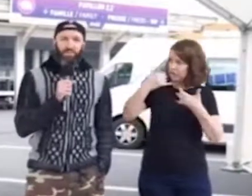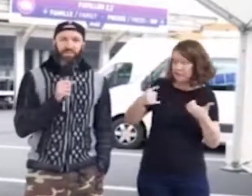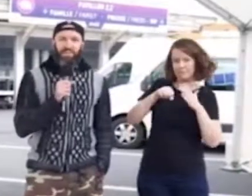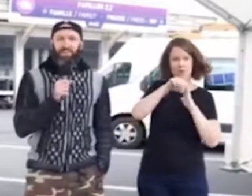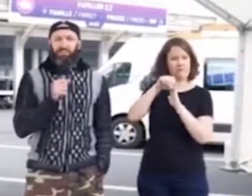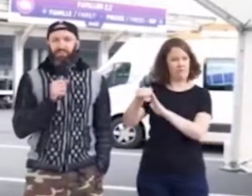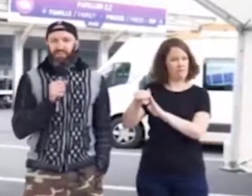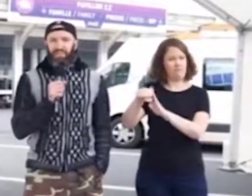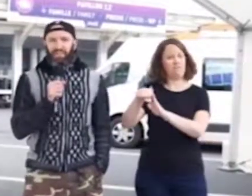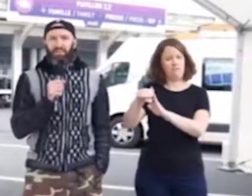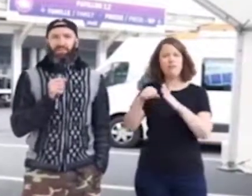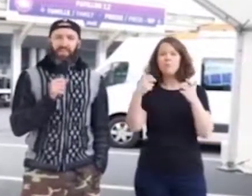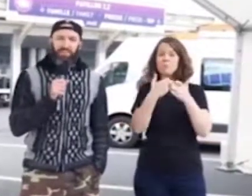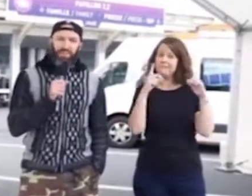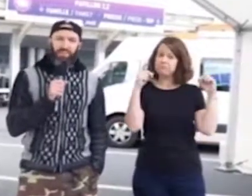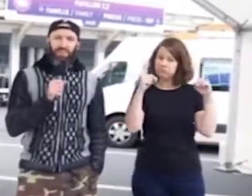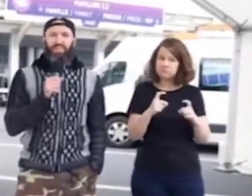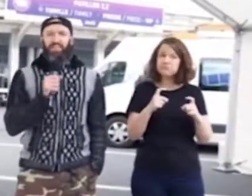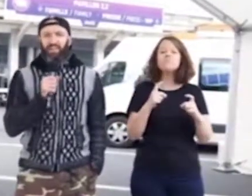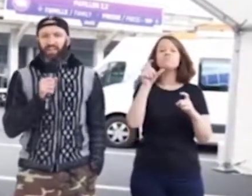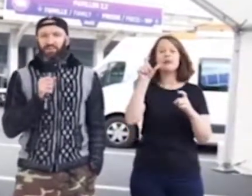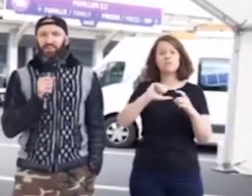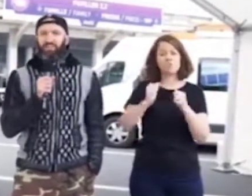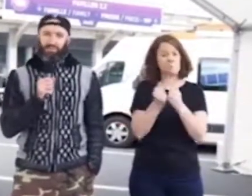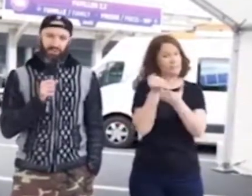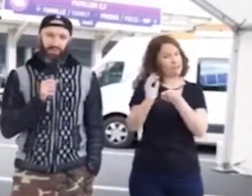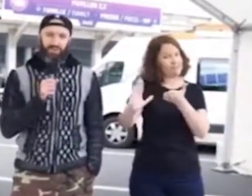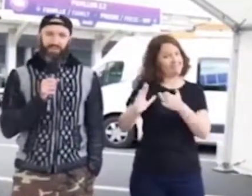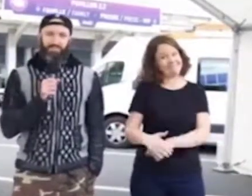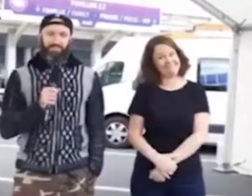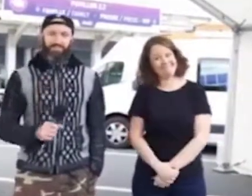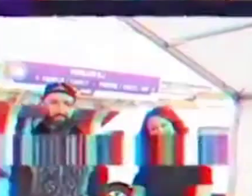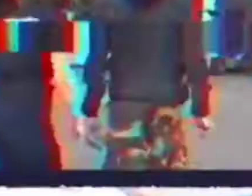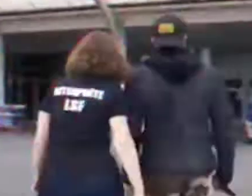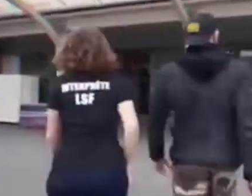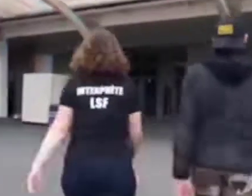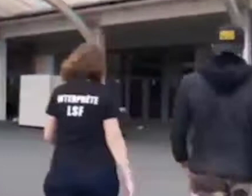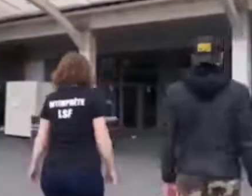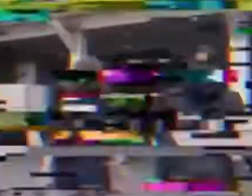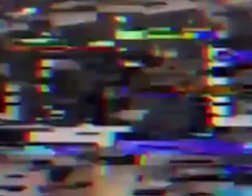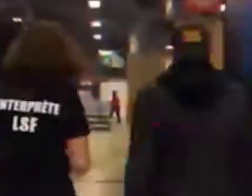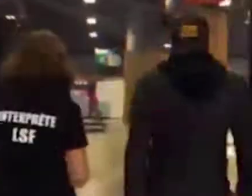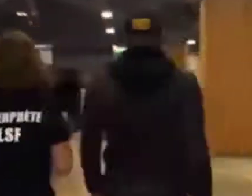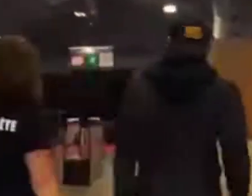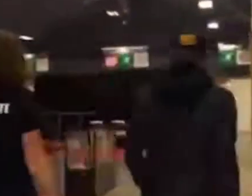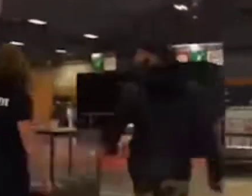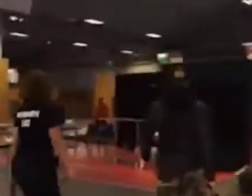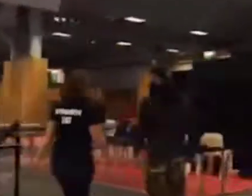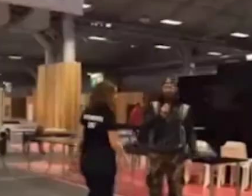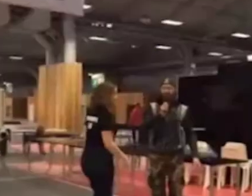videos such as this one with live transcription, website, French sign languages